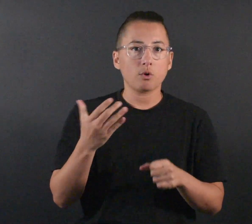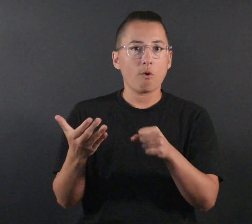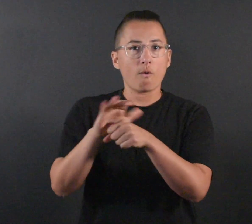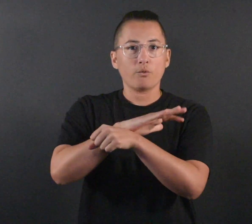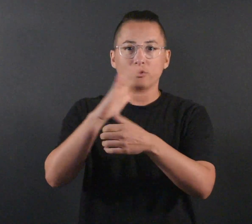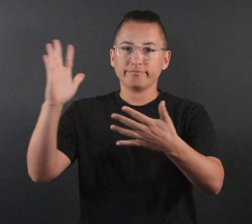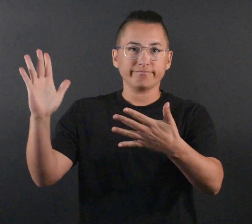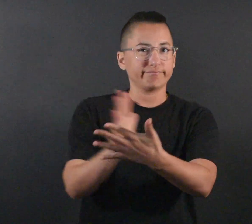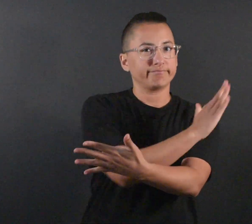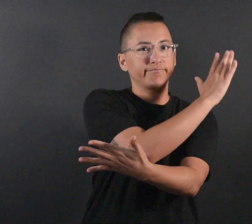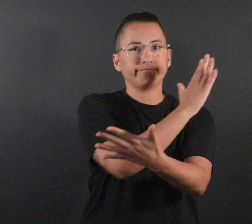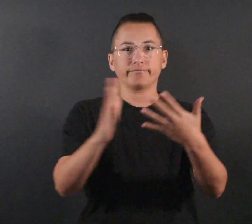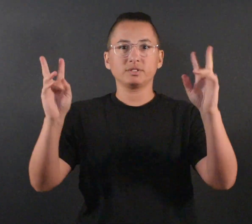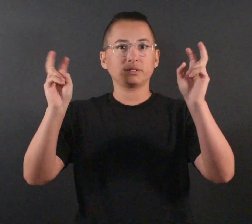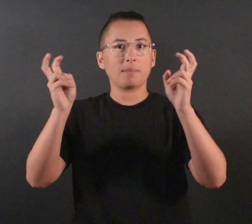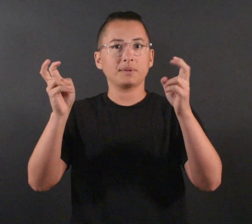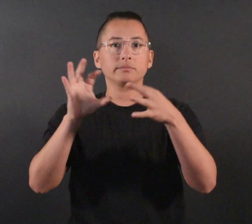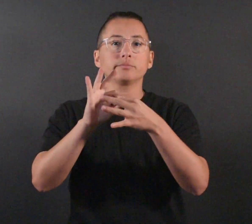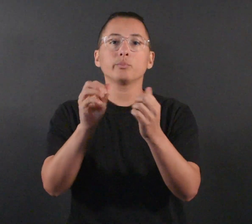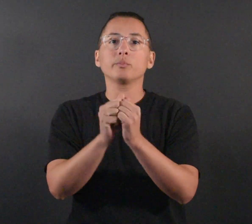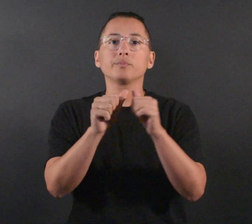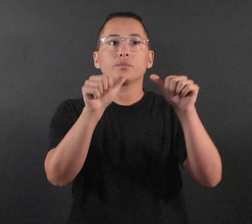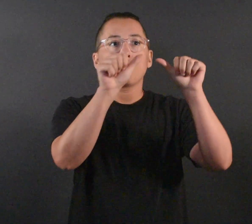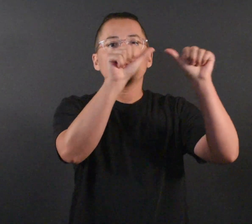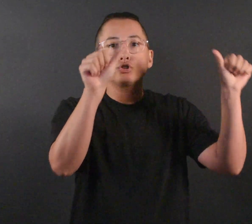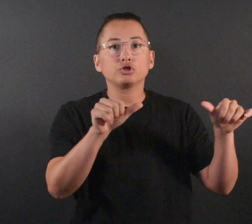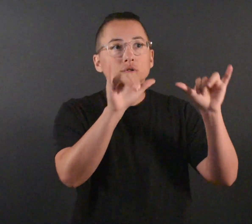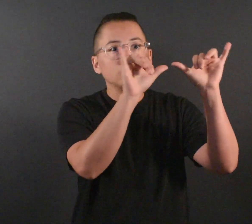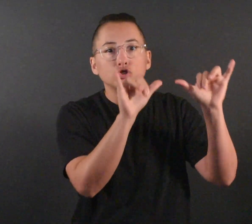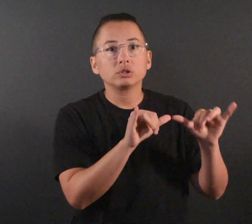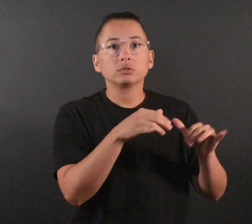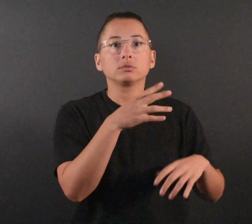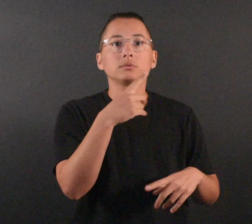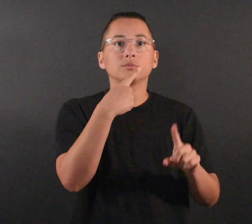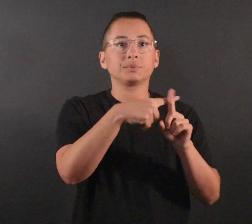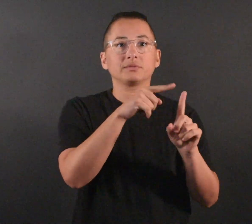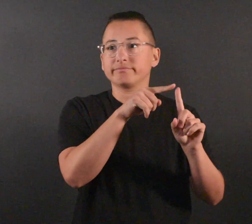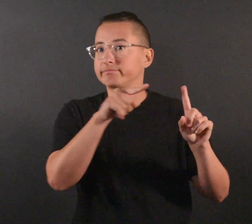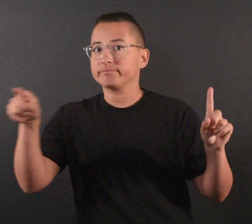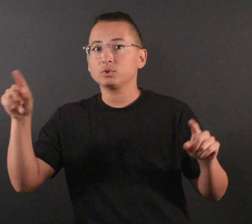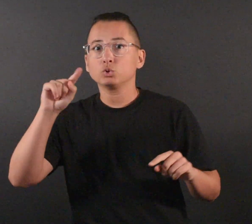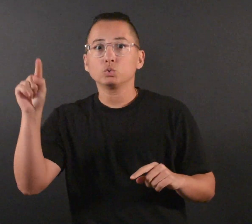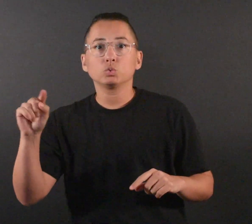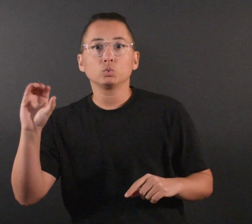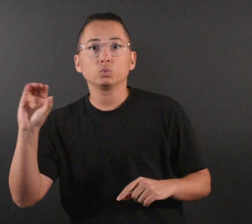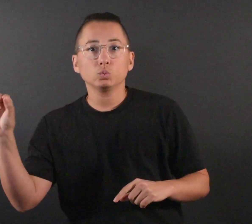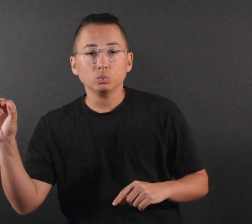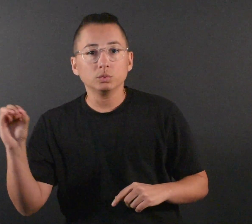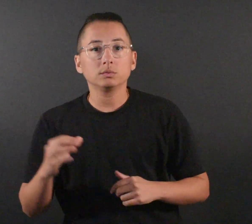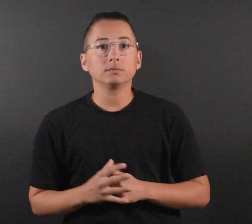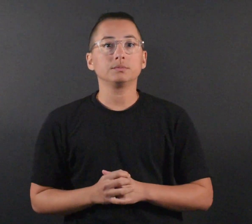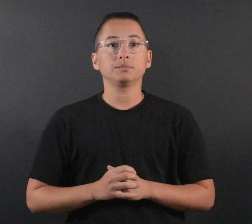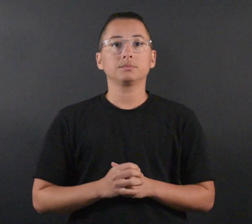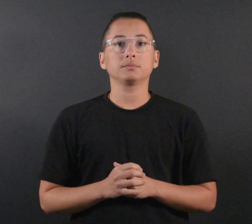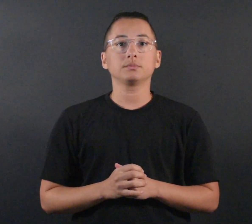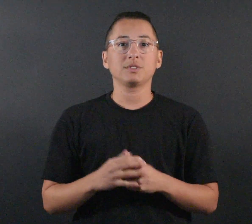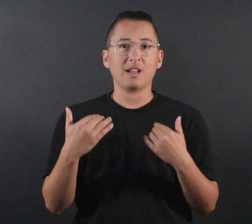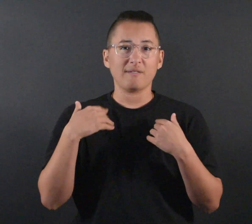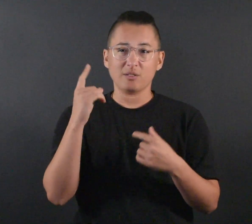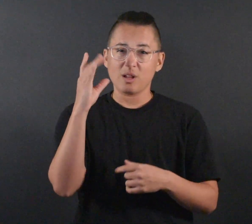covering topics from architecture to the zoo, there are hundreds of opportunities annually.